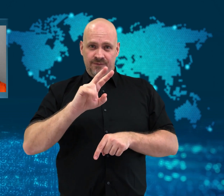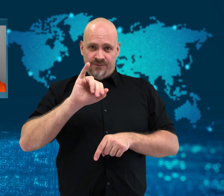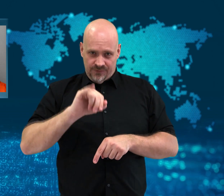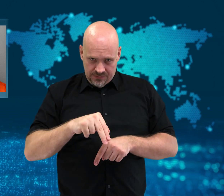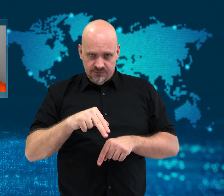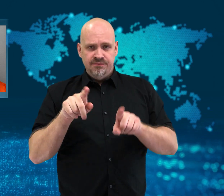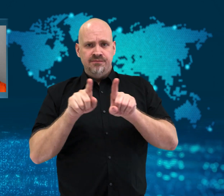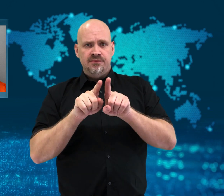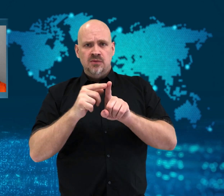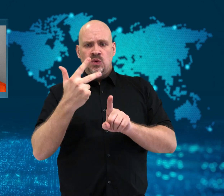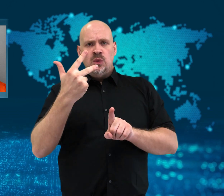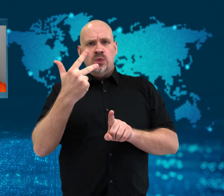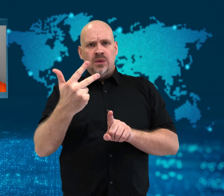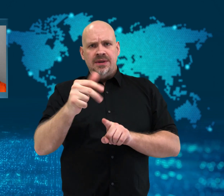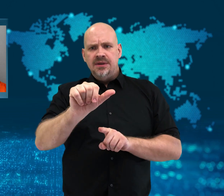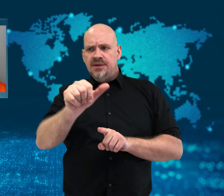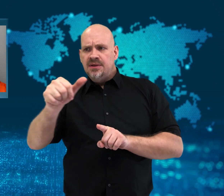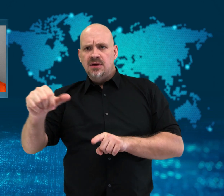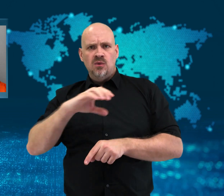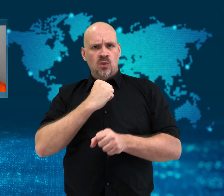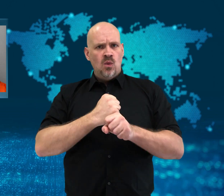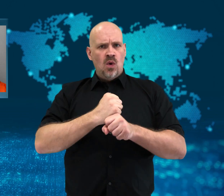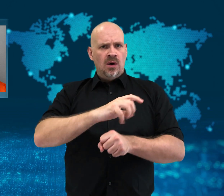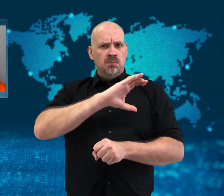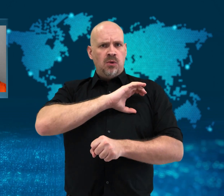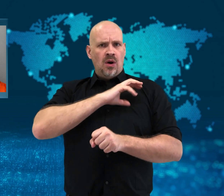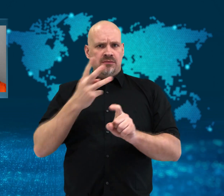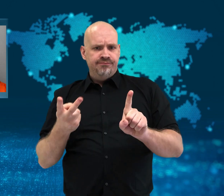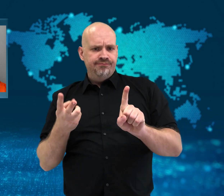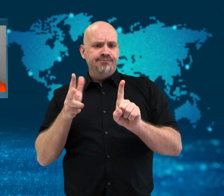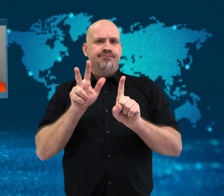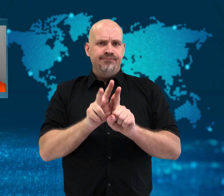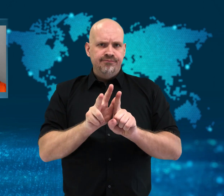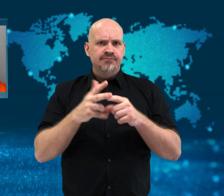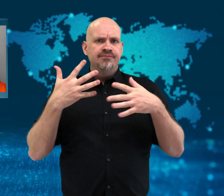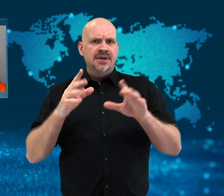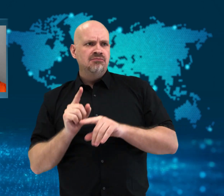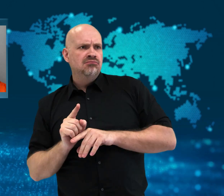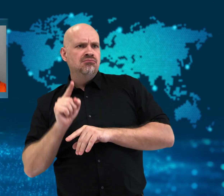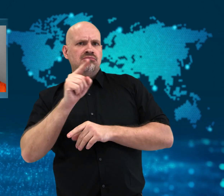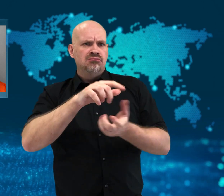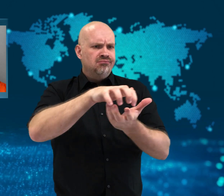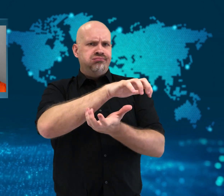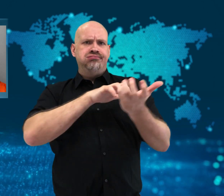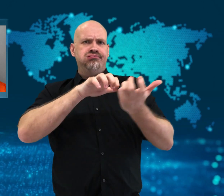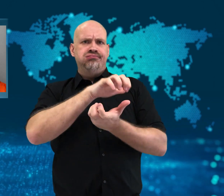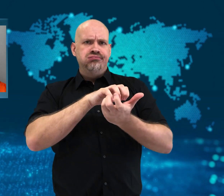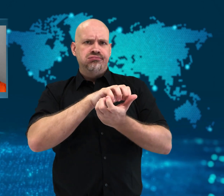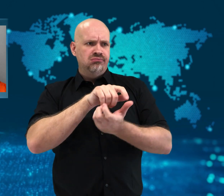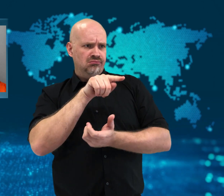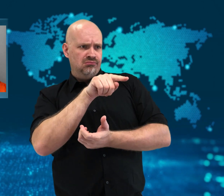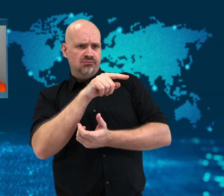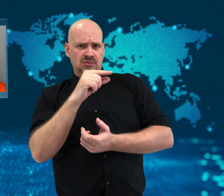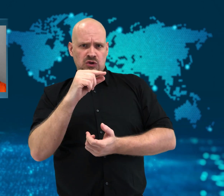which ultimately ended with Floyd’s death.